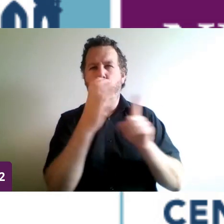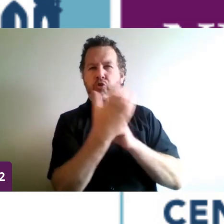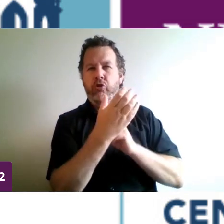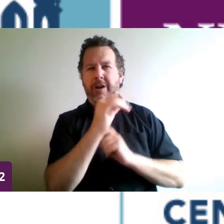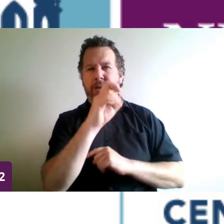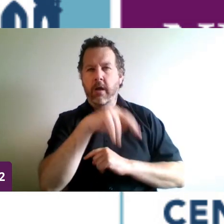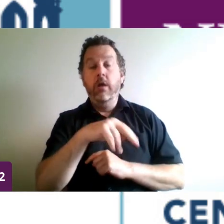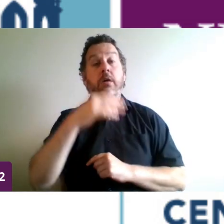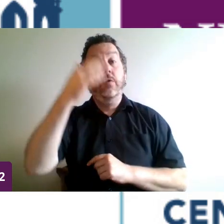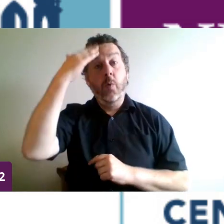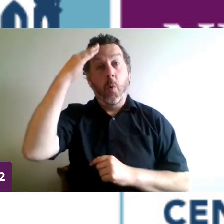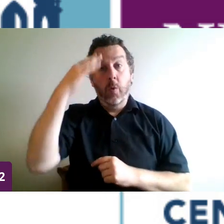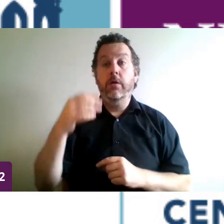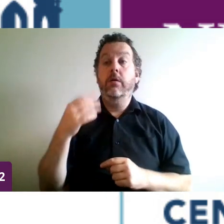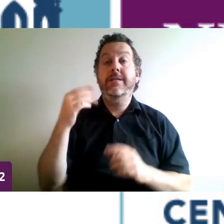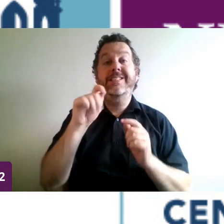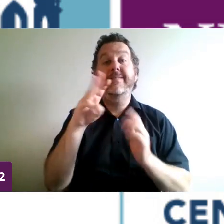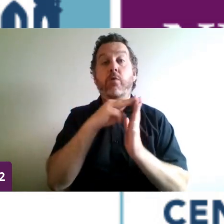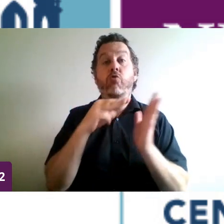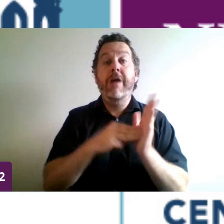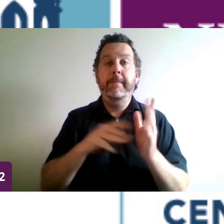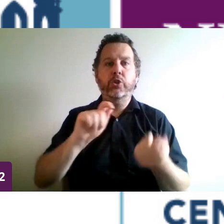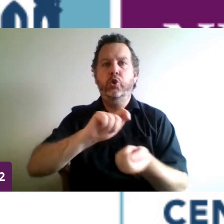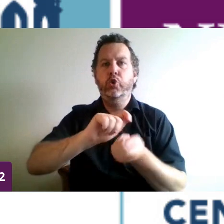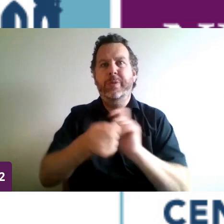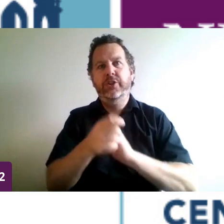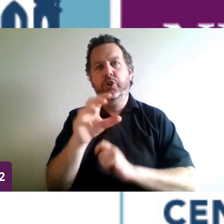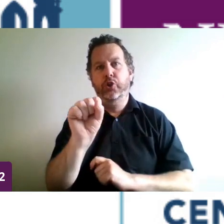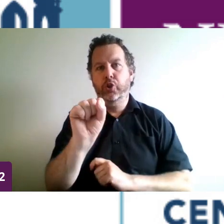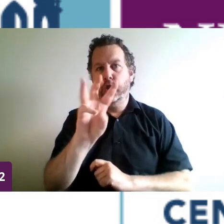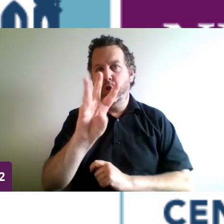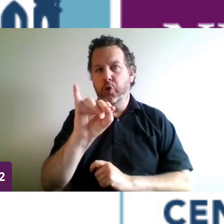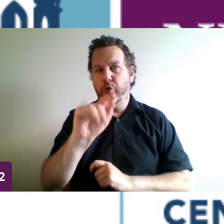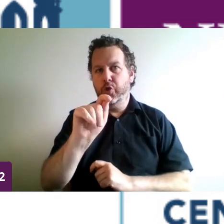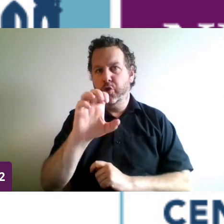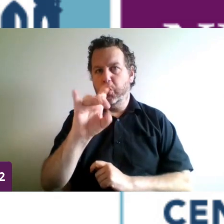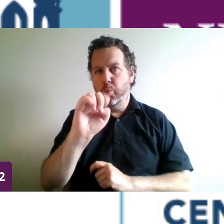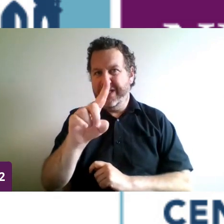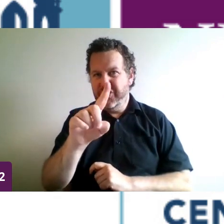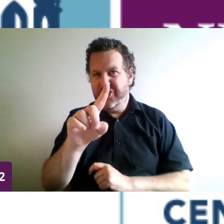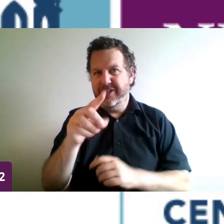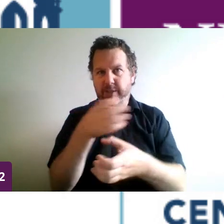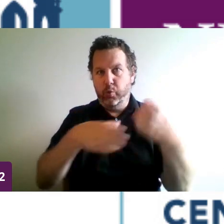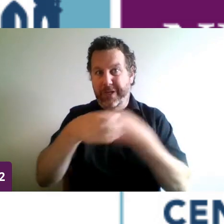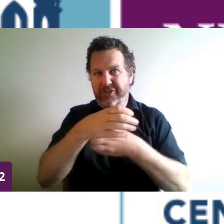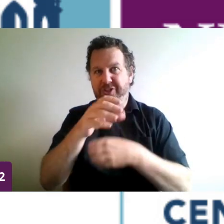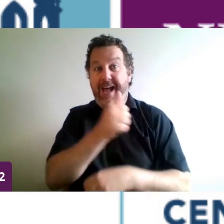Swisher Bert was a great platform for deaf authors. I don't know if anyone has seen that